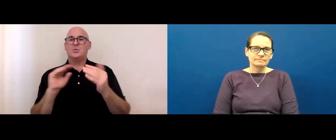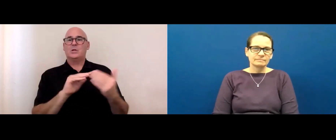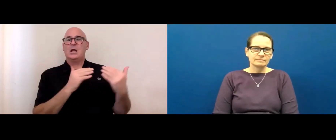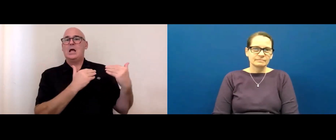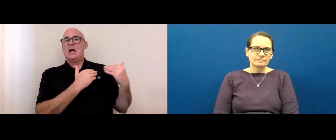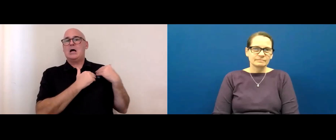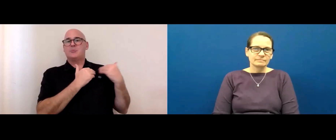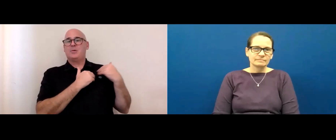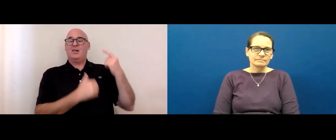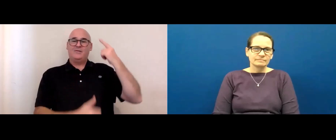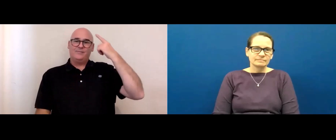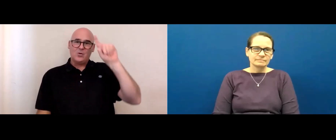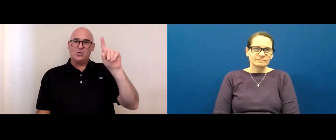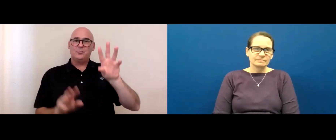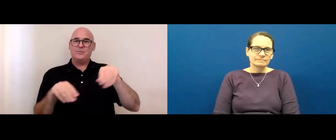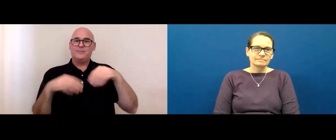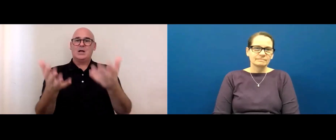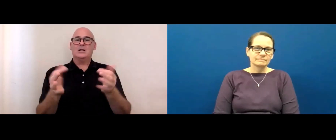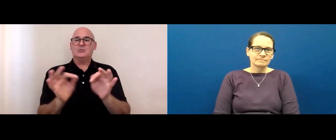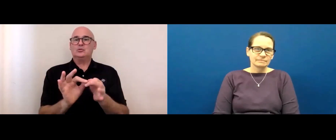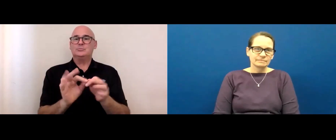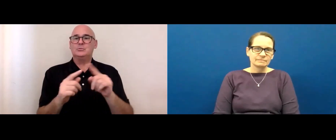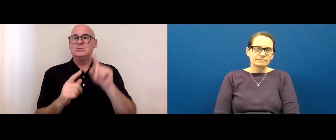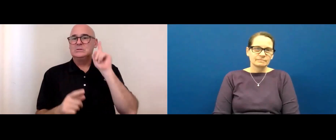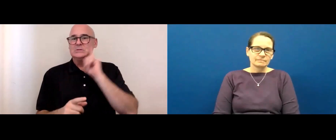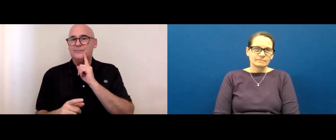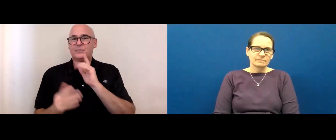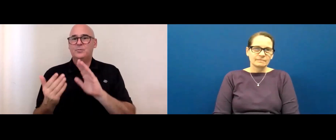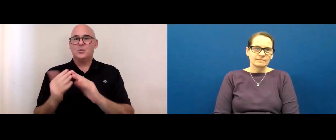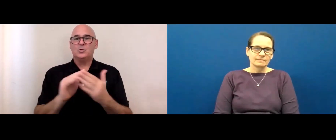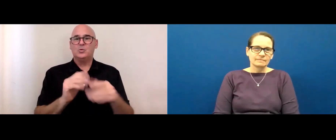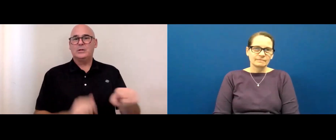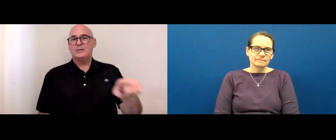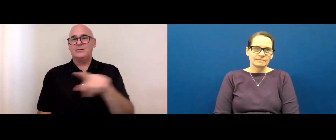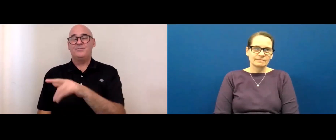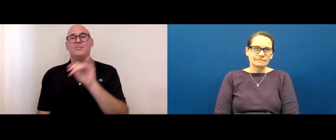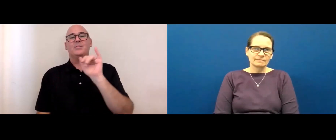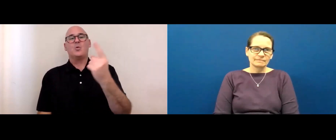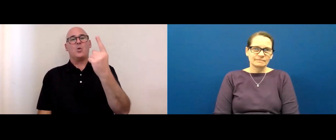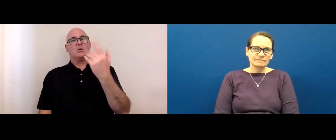empowered deaf people and providers to know they need to provide interpreting